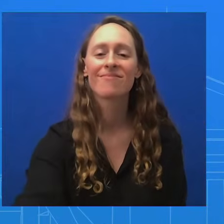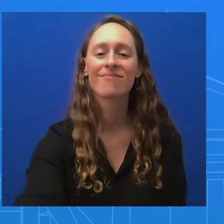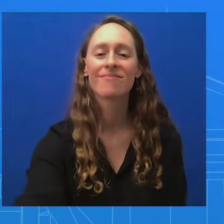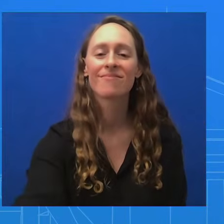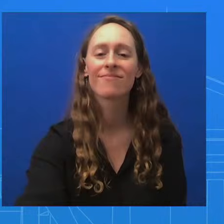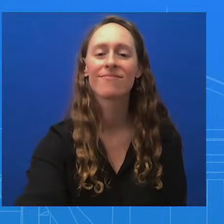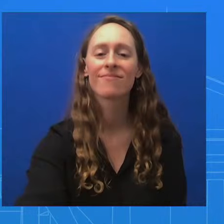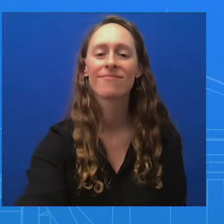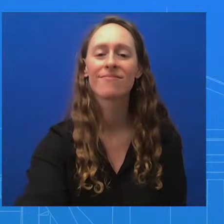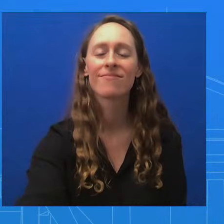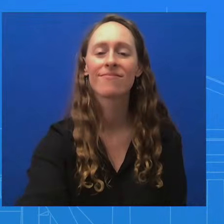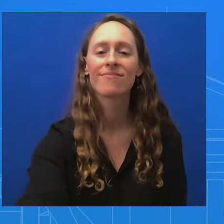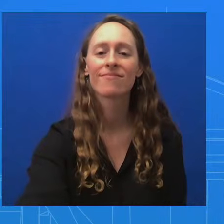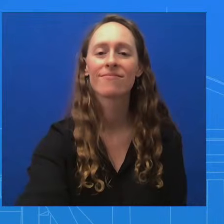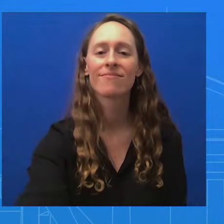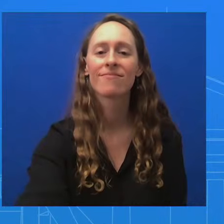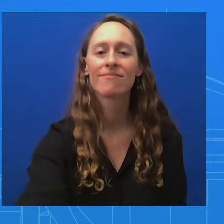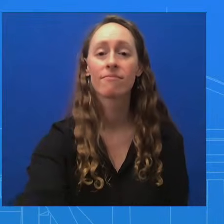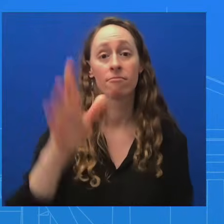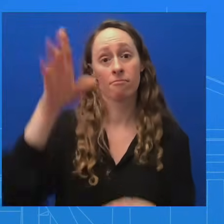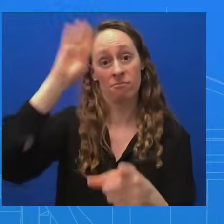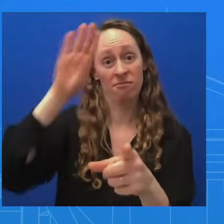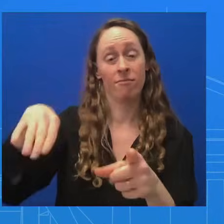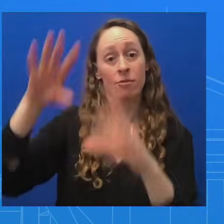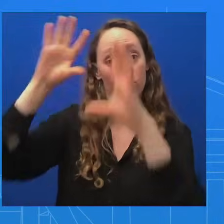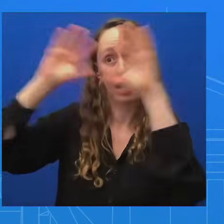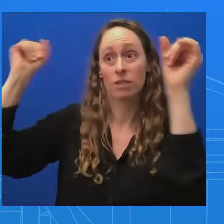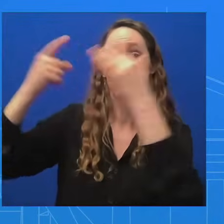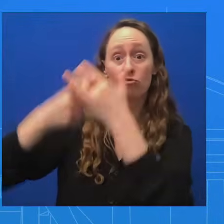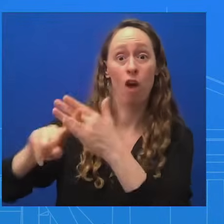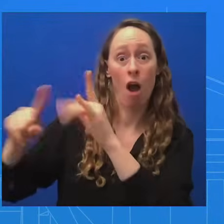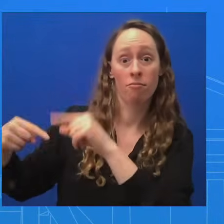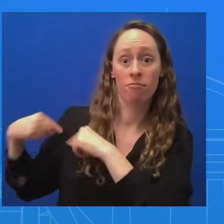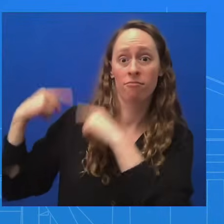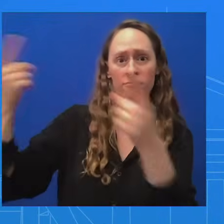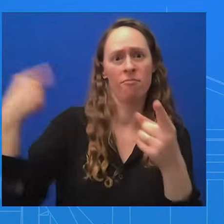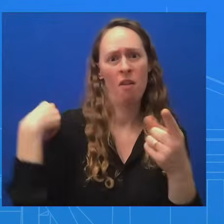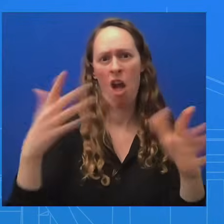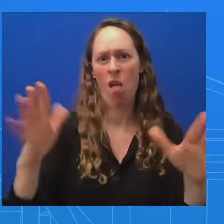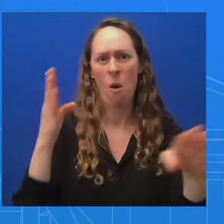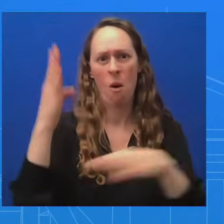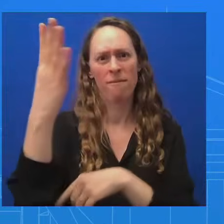We know they've had an impact on Iran's economy, which -- which struggles.